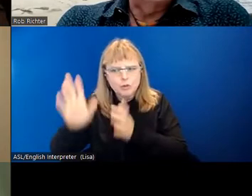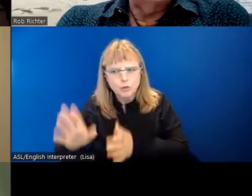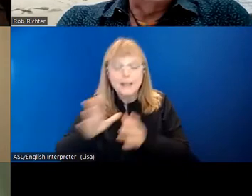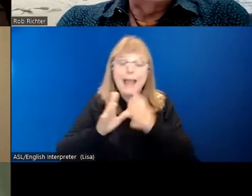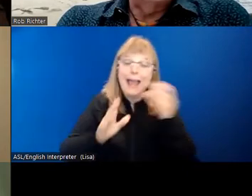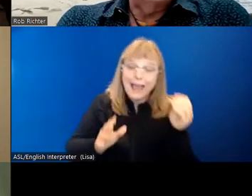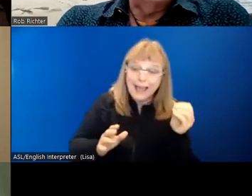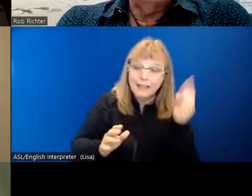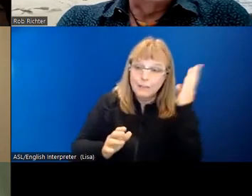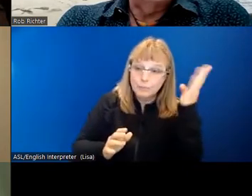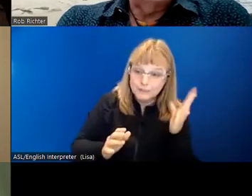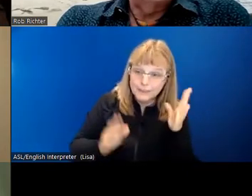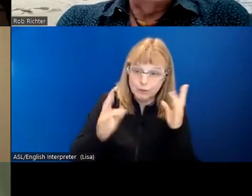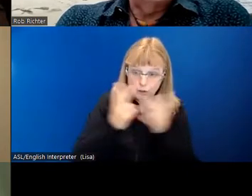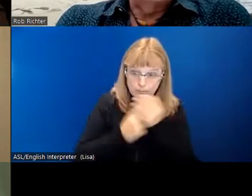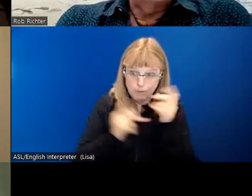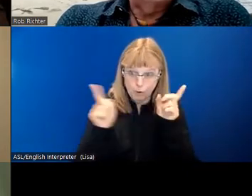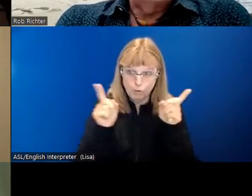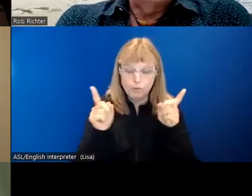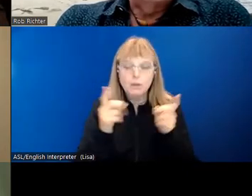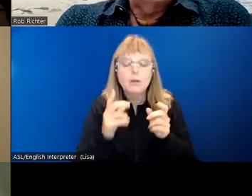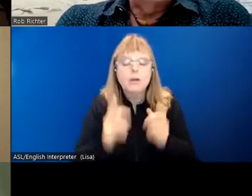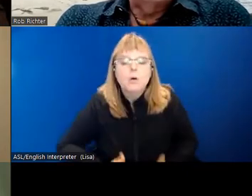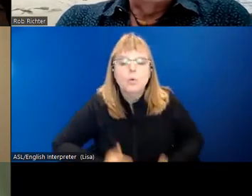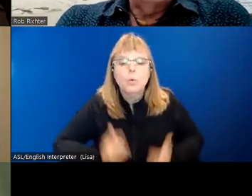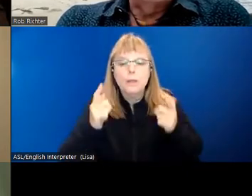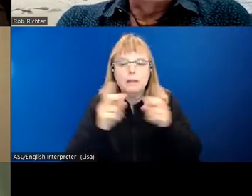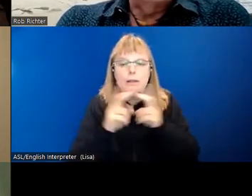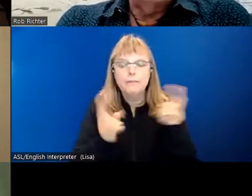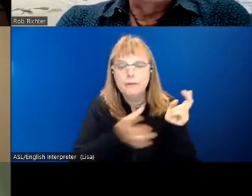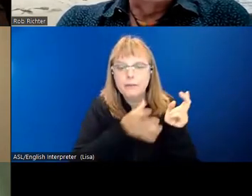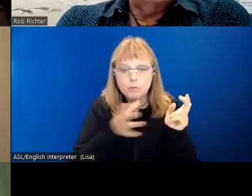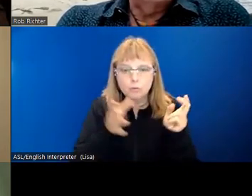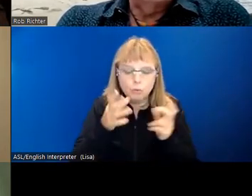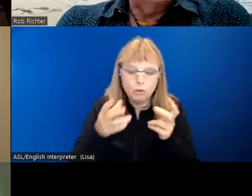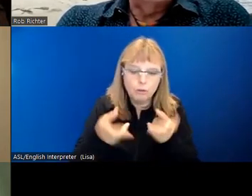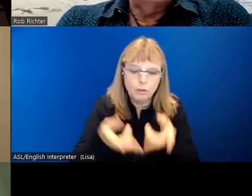has to do with the fact that we live in a very rural place. And to bring an artist from afar